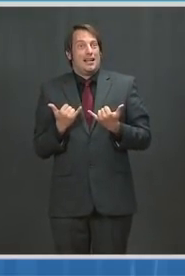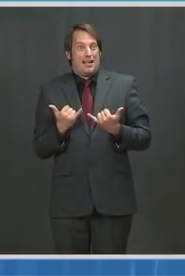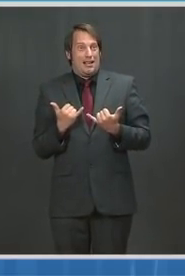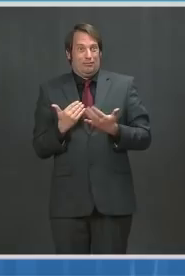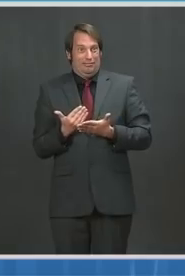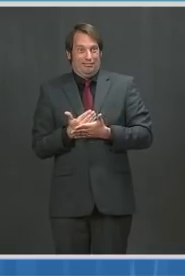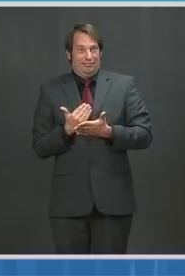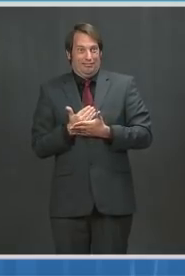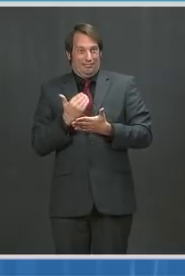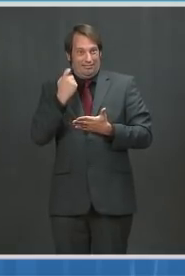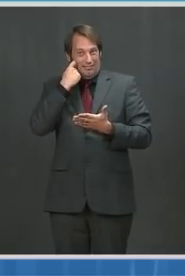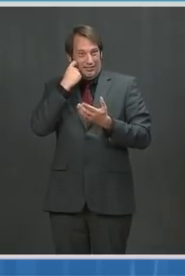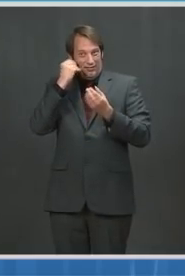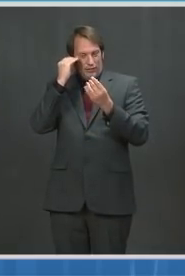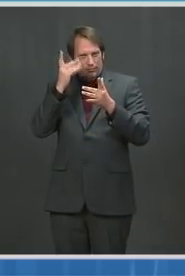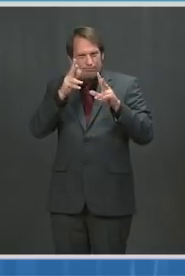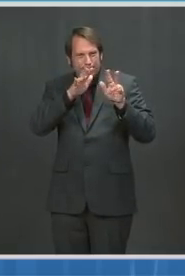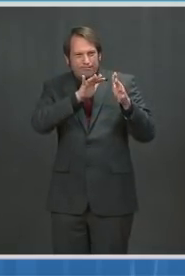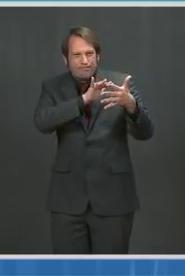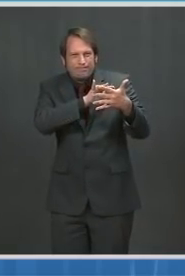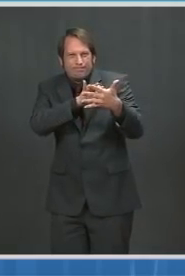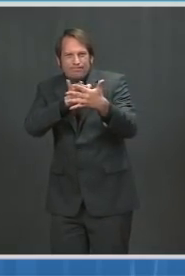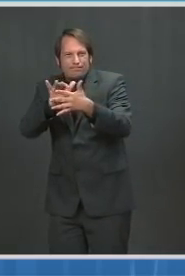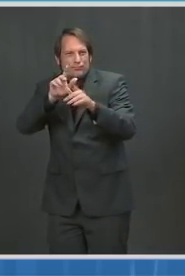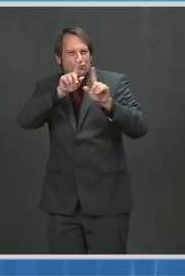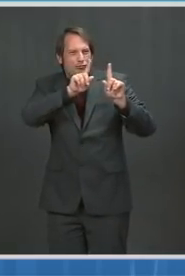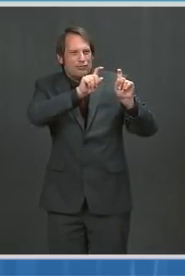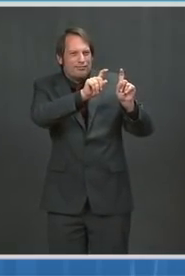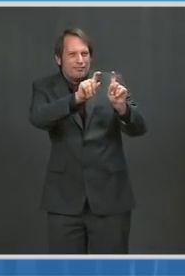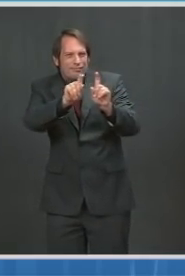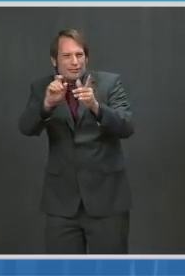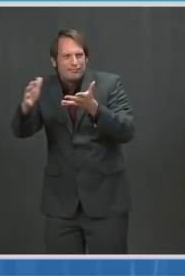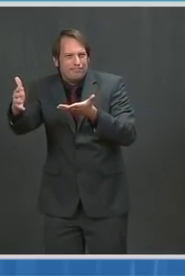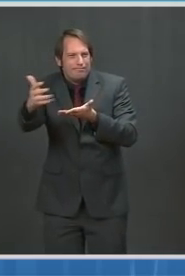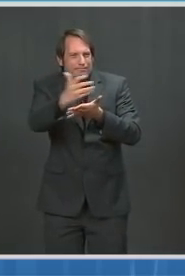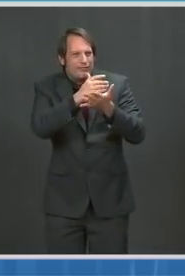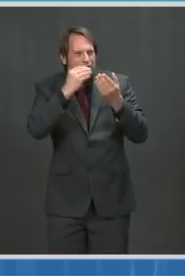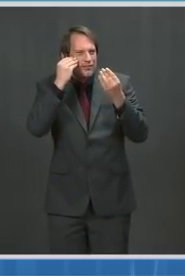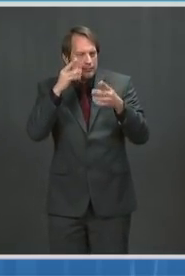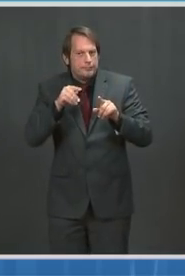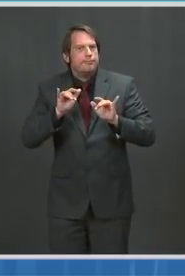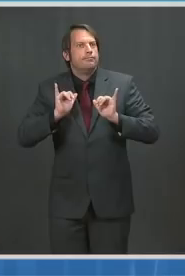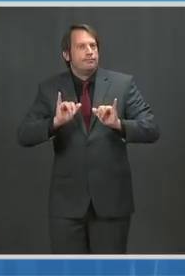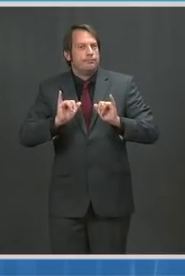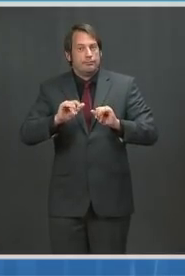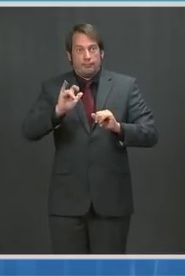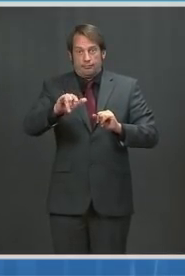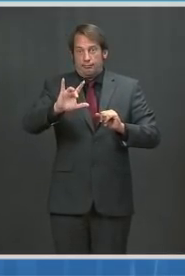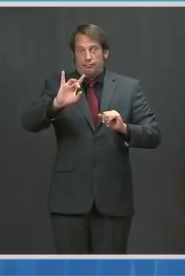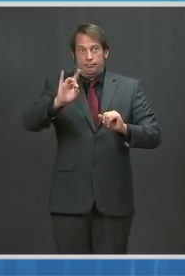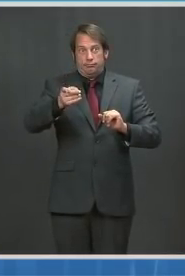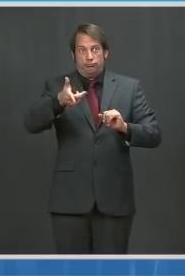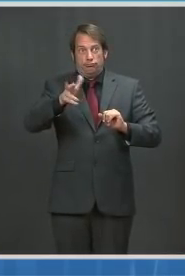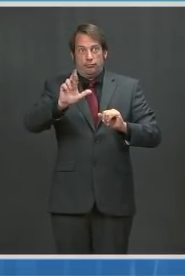on the impact of COVID-19 on K through 8th grade students and the state of school reopening in the nation.